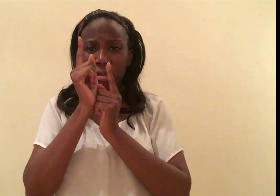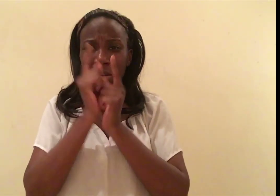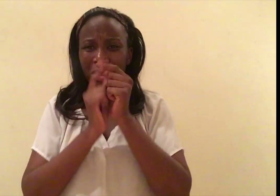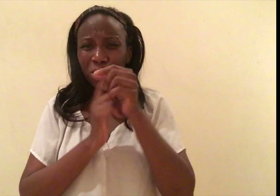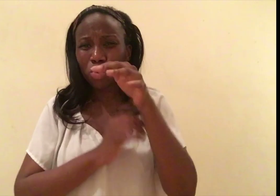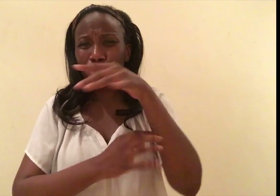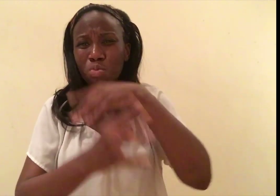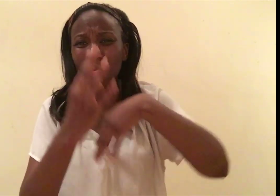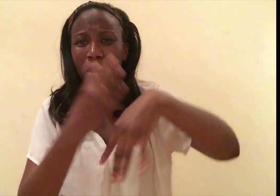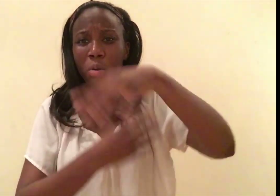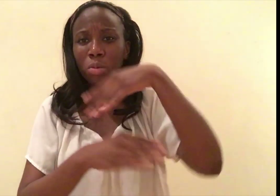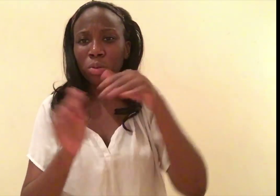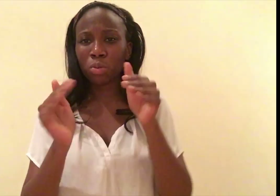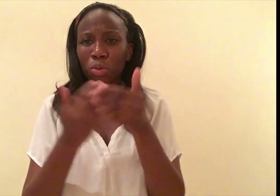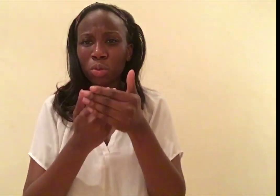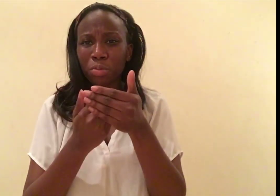each other in a crowded room?